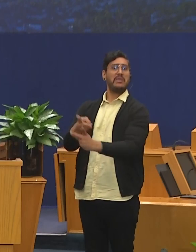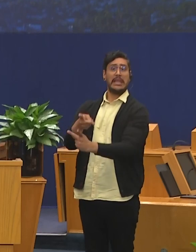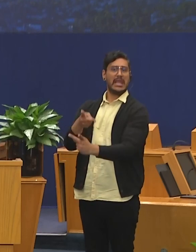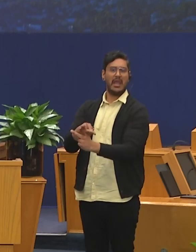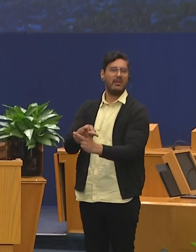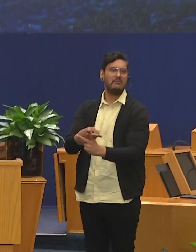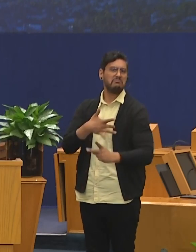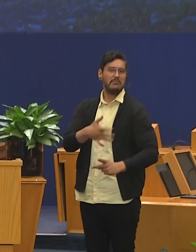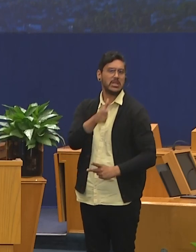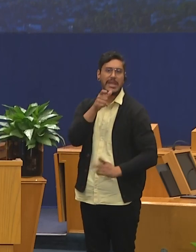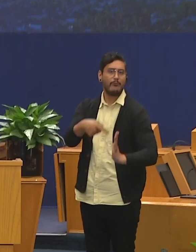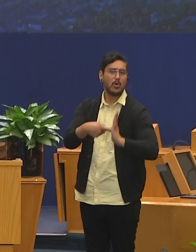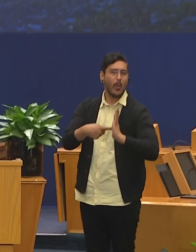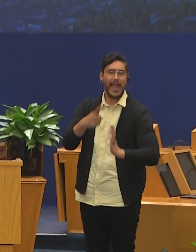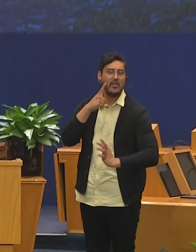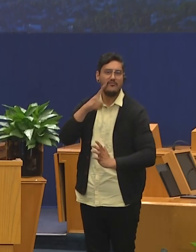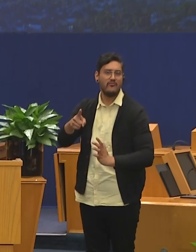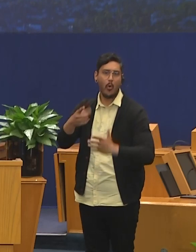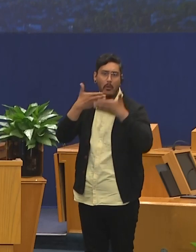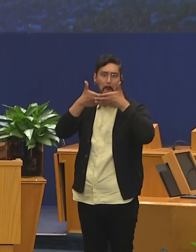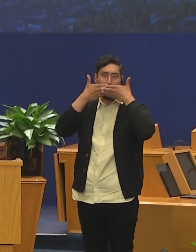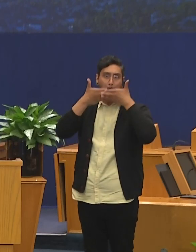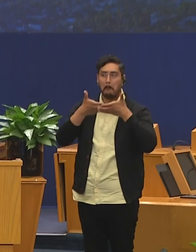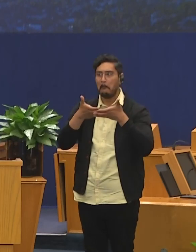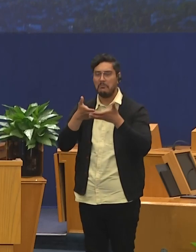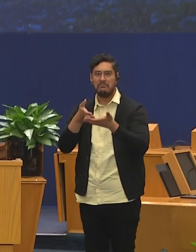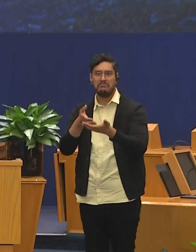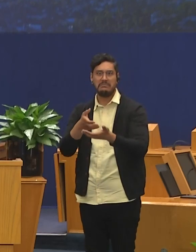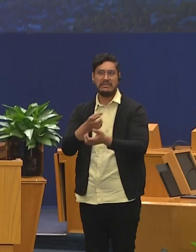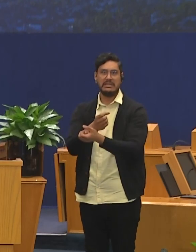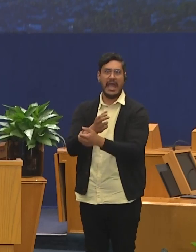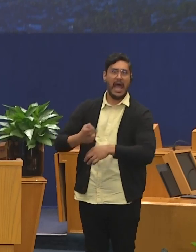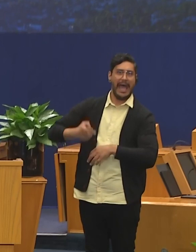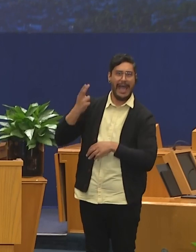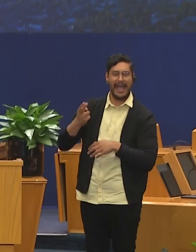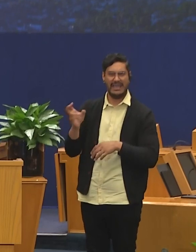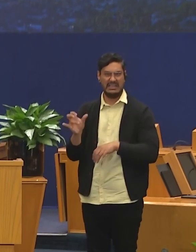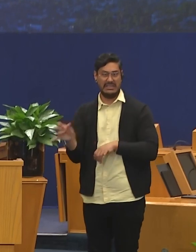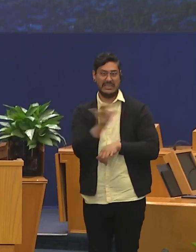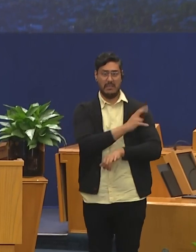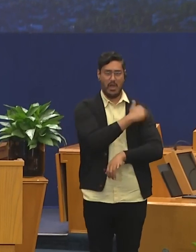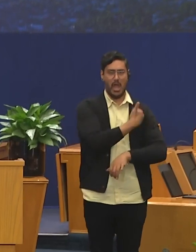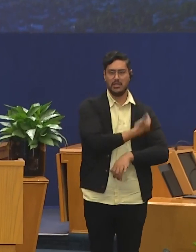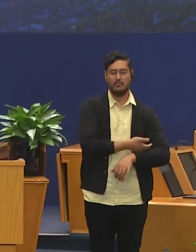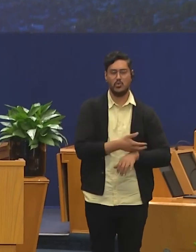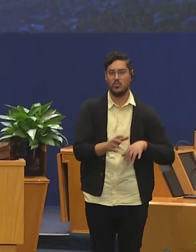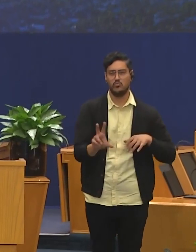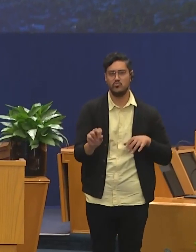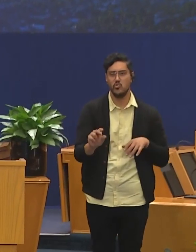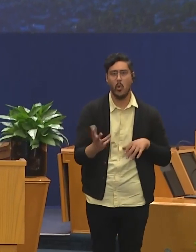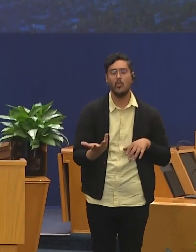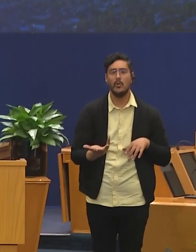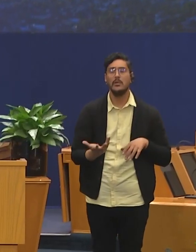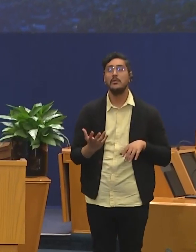PROTECTION EQUIPMENT THAT IS, FOR EXAMPLE, REQUIRED AT HOSPITALS. AND WE HAVE LOTS AND LOTS OF